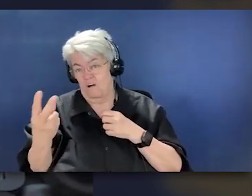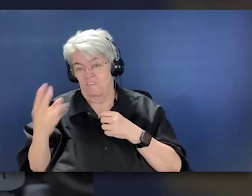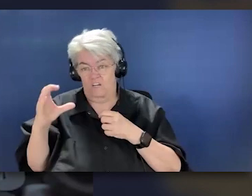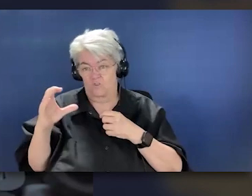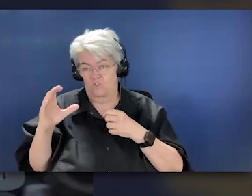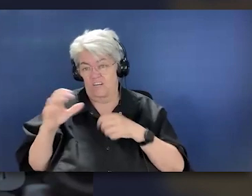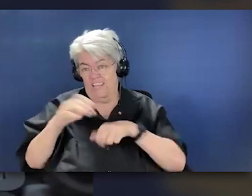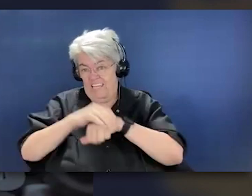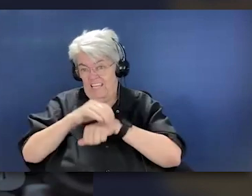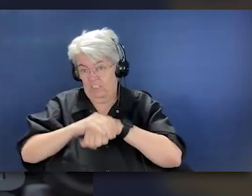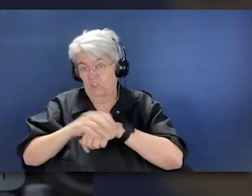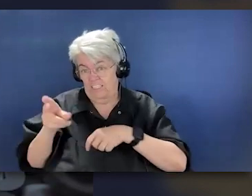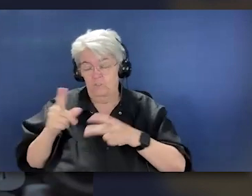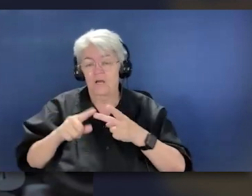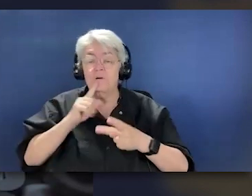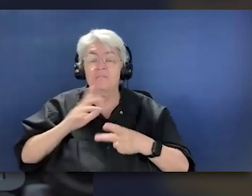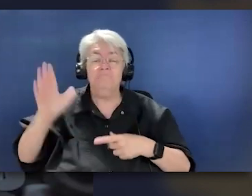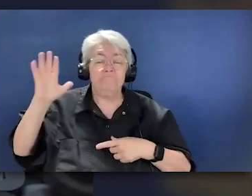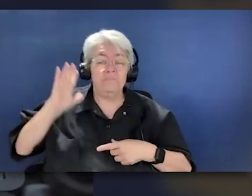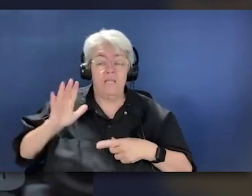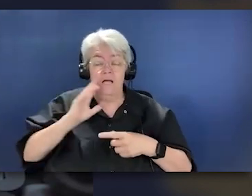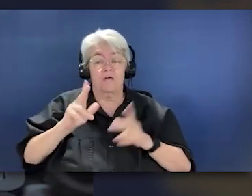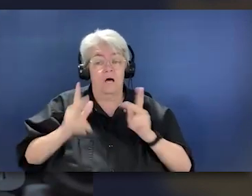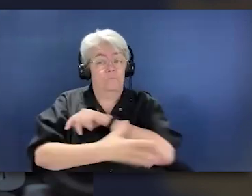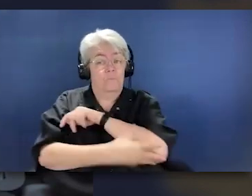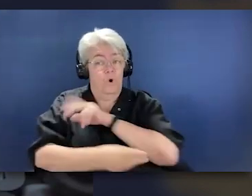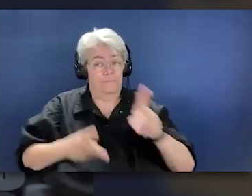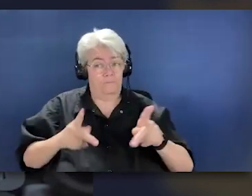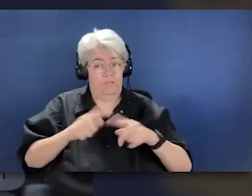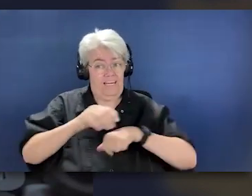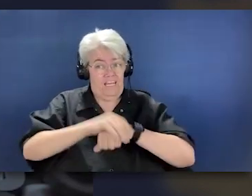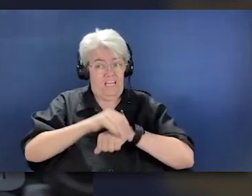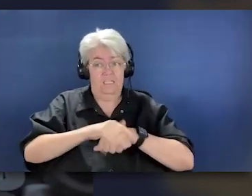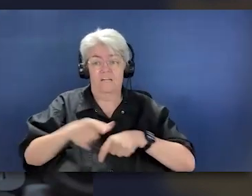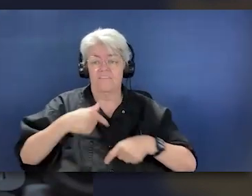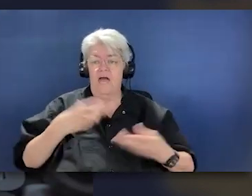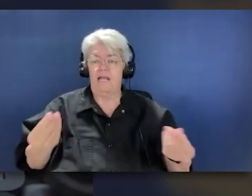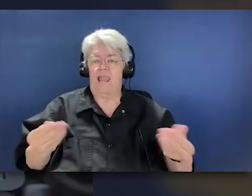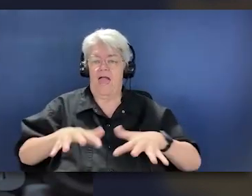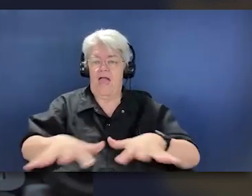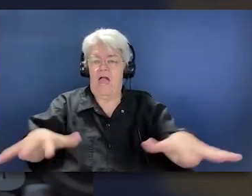a time when the peasants of England had land that was called the commons that they could grow food